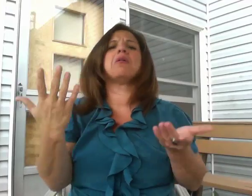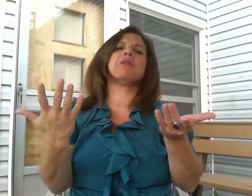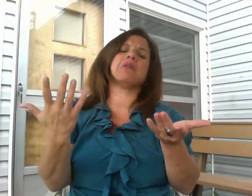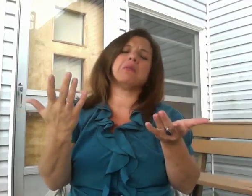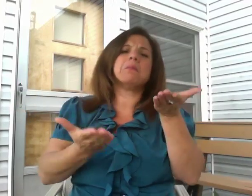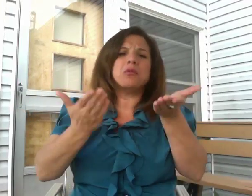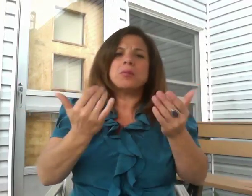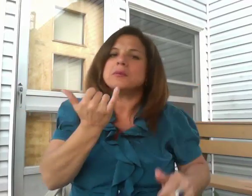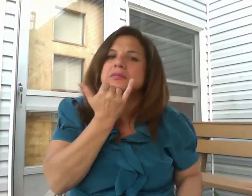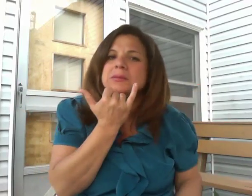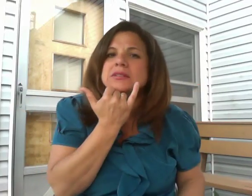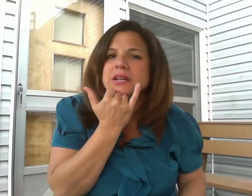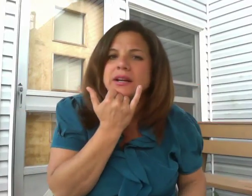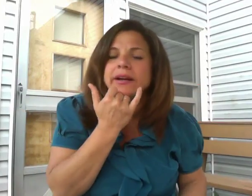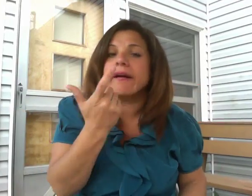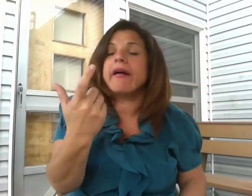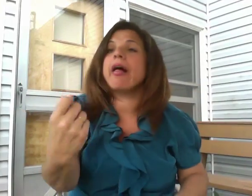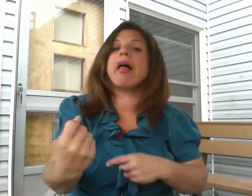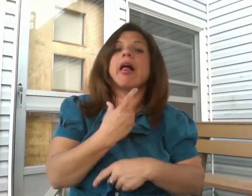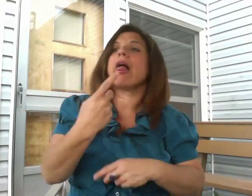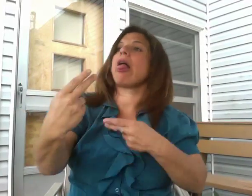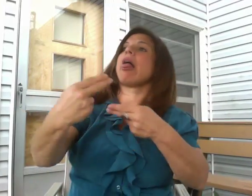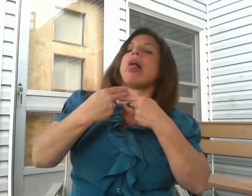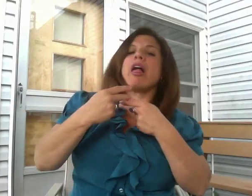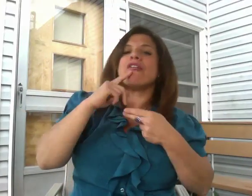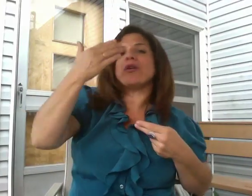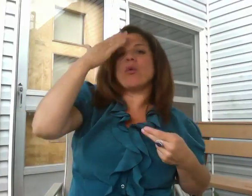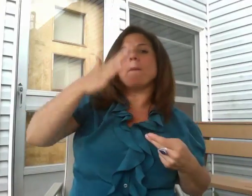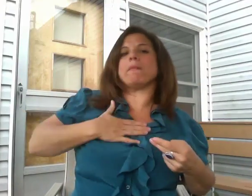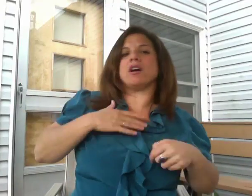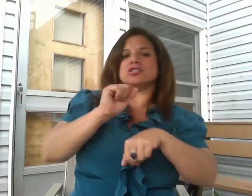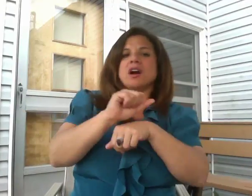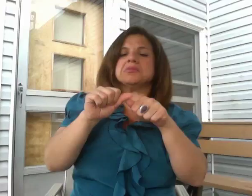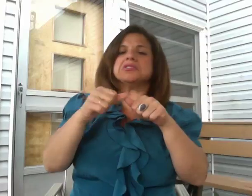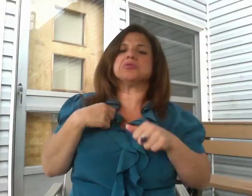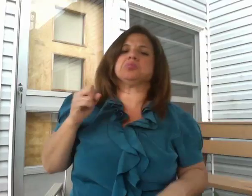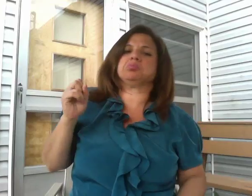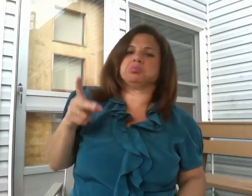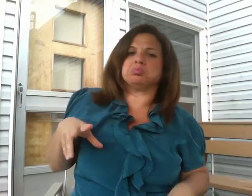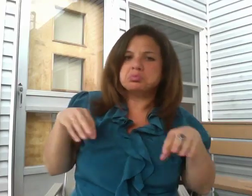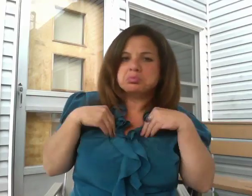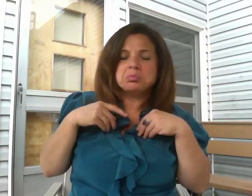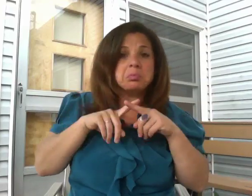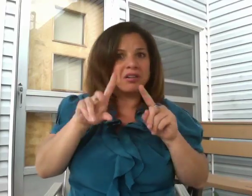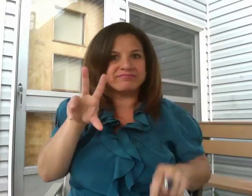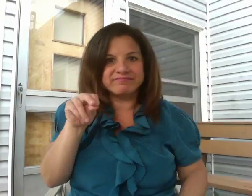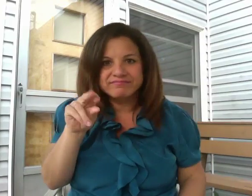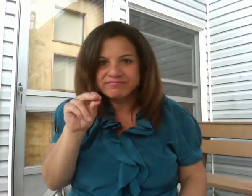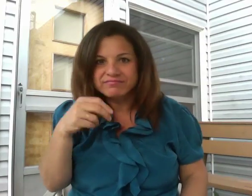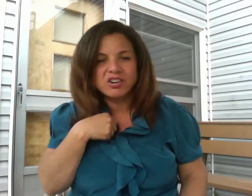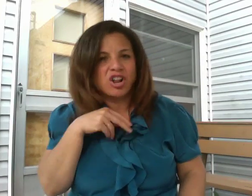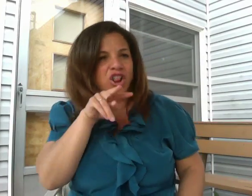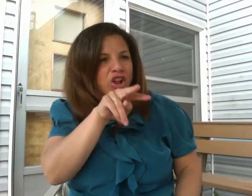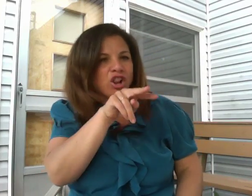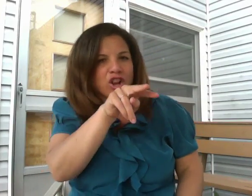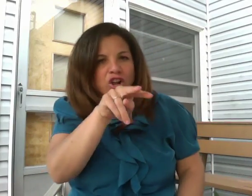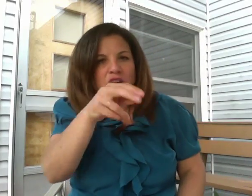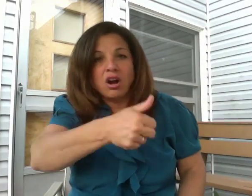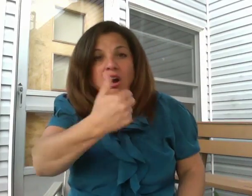Hearing specialist? I thought it may be a mistake that they sent me a letter not knowing my job position so I may have accepted that however when I looked at